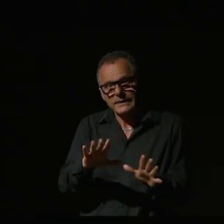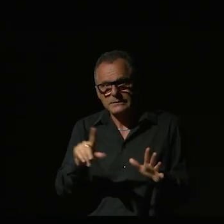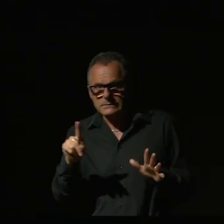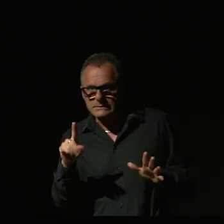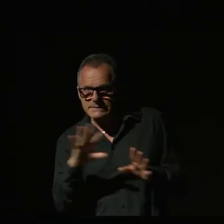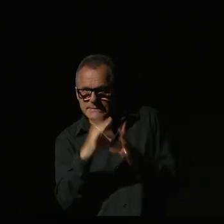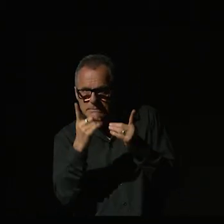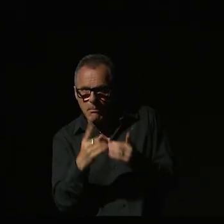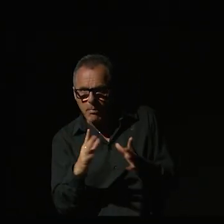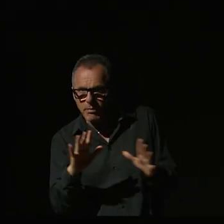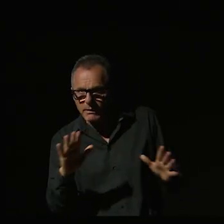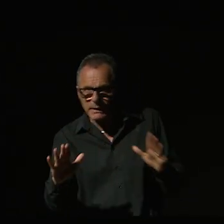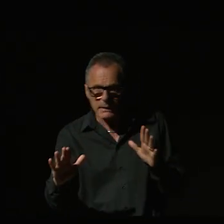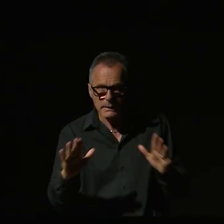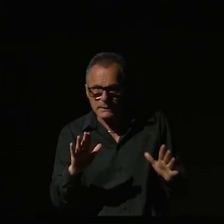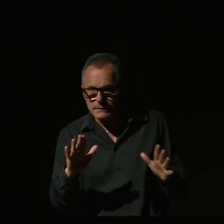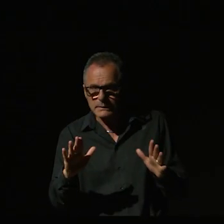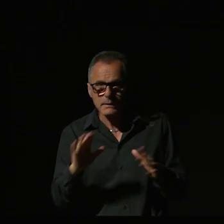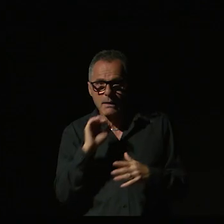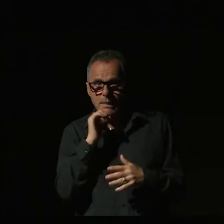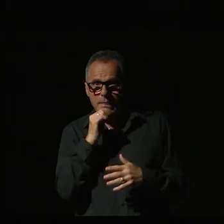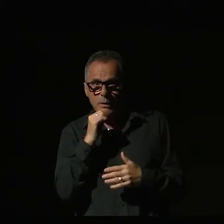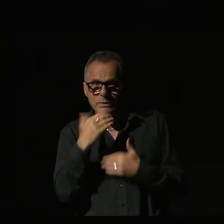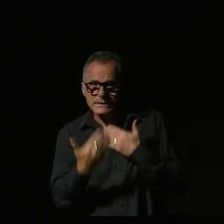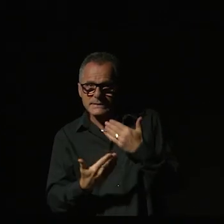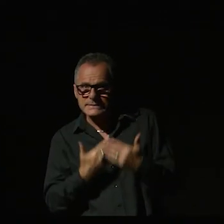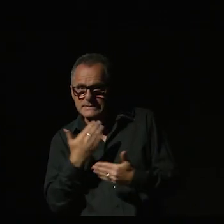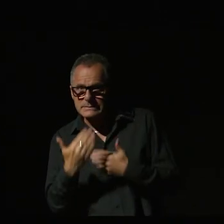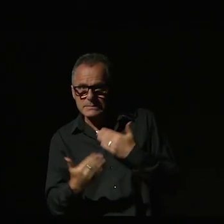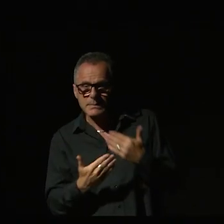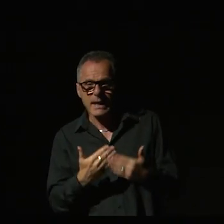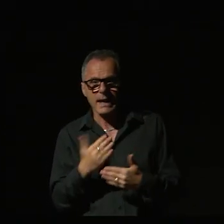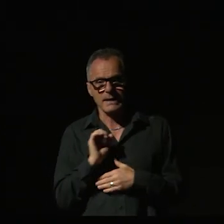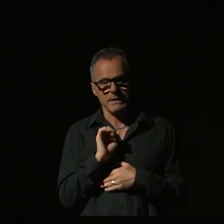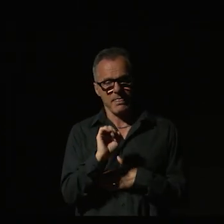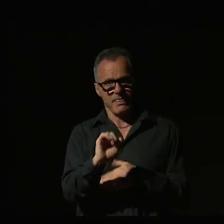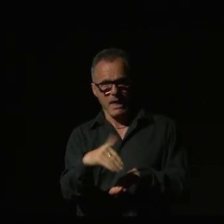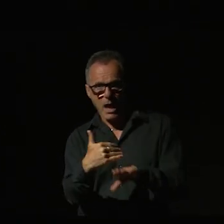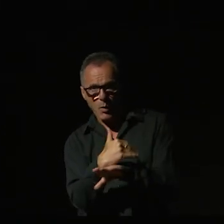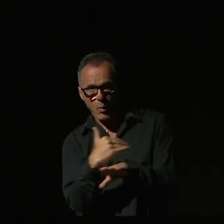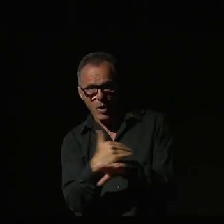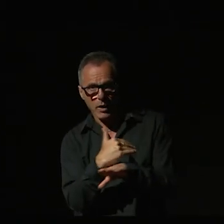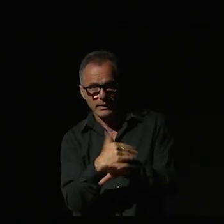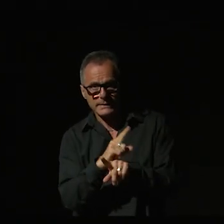and which would explain to a certain extent those areas where the arms were invented, added on, so to say.